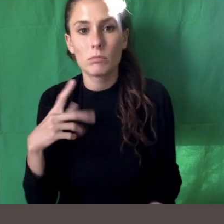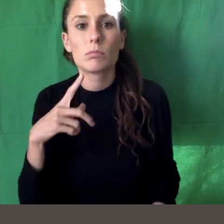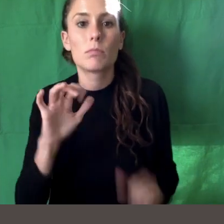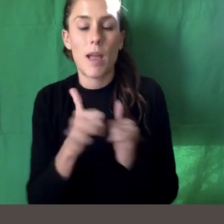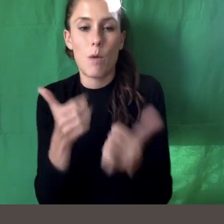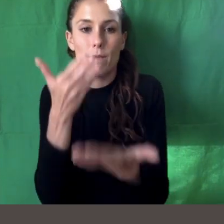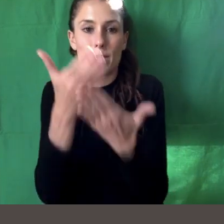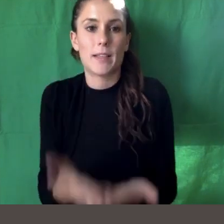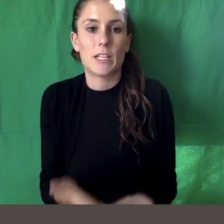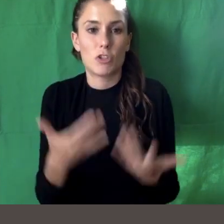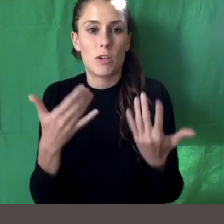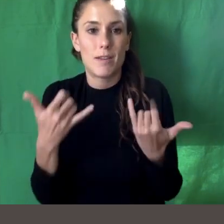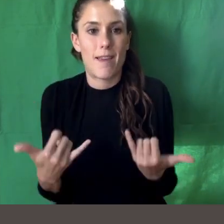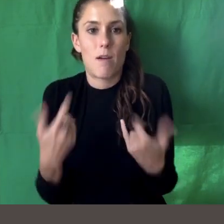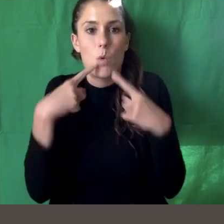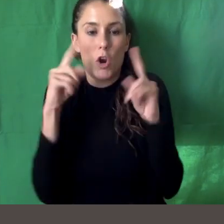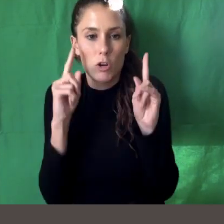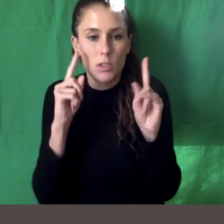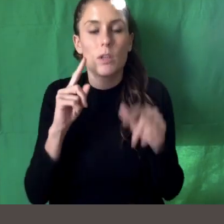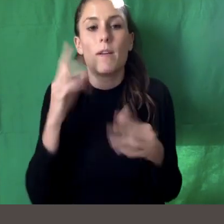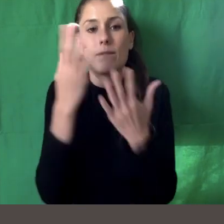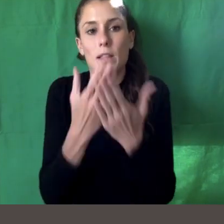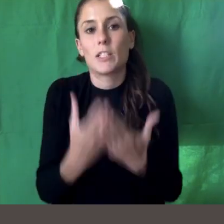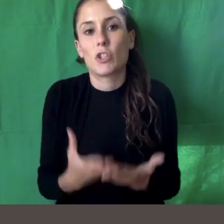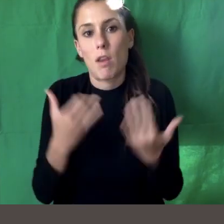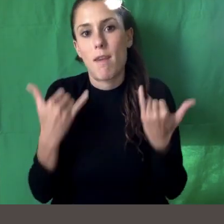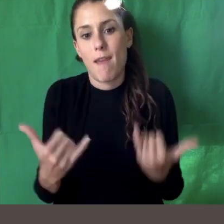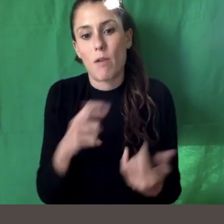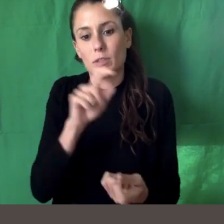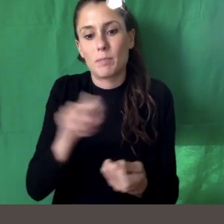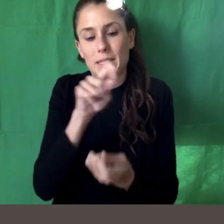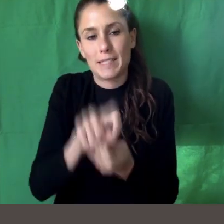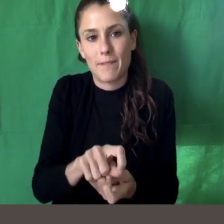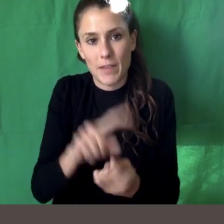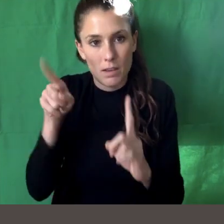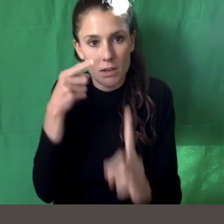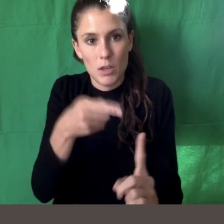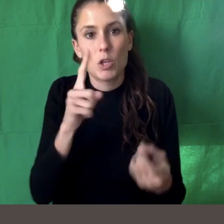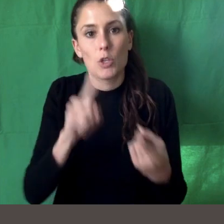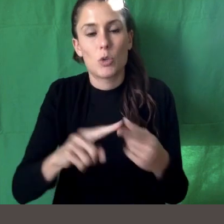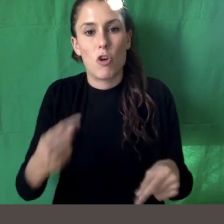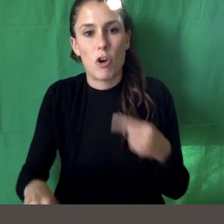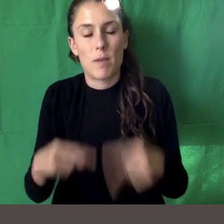advantage which is how validation now works validation is now specific to the argument